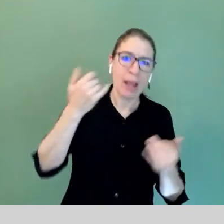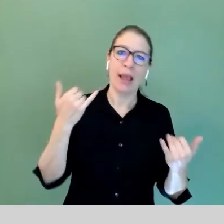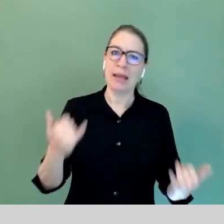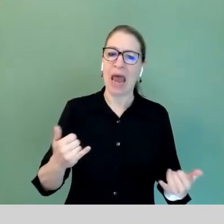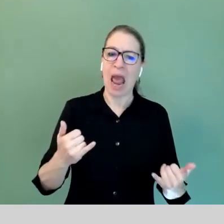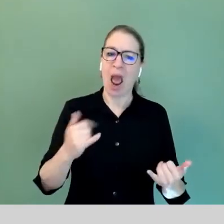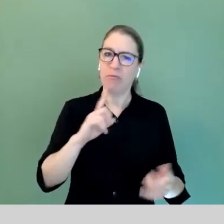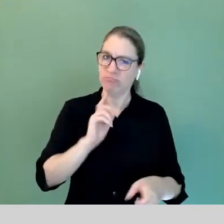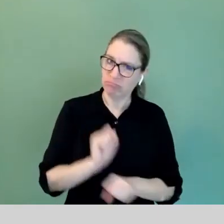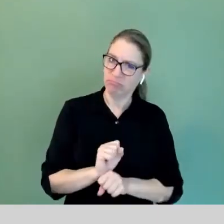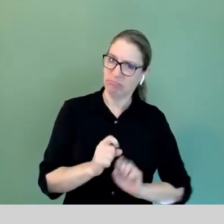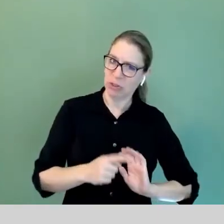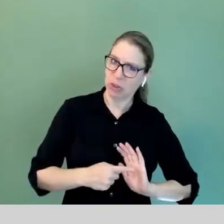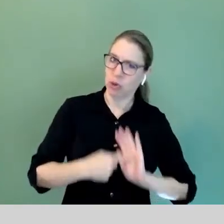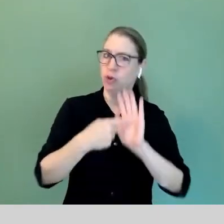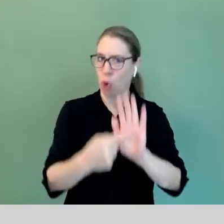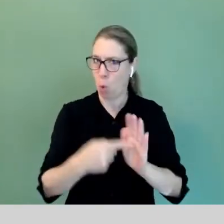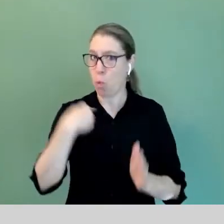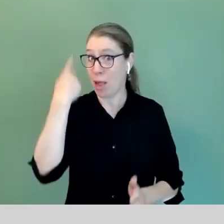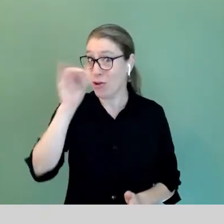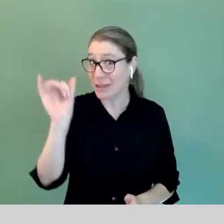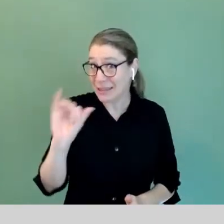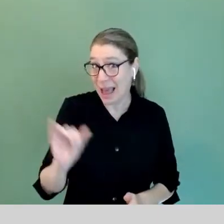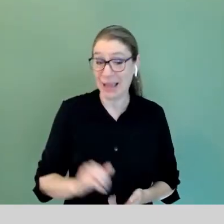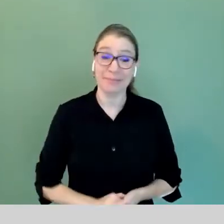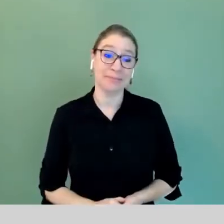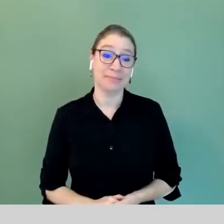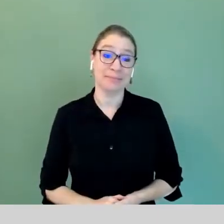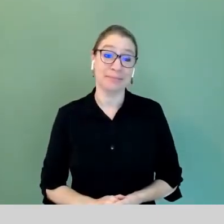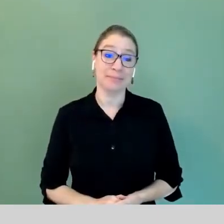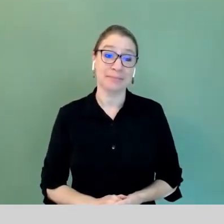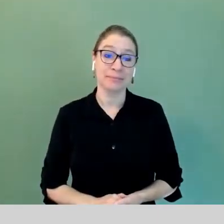let's jump over to do our mini demos of all these tools.